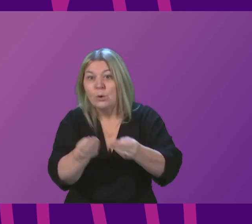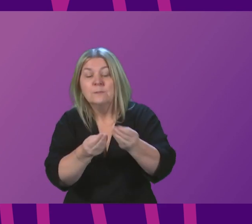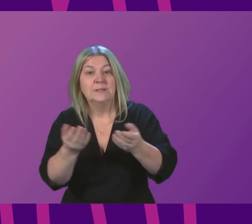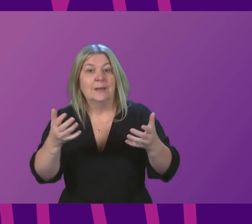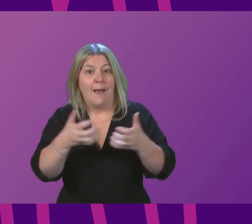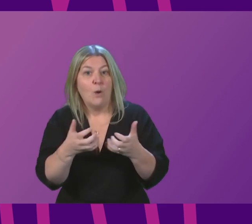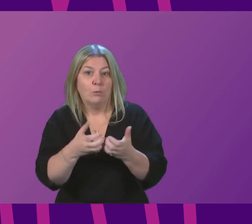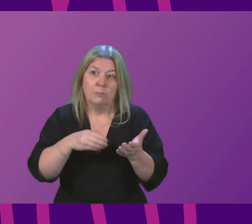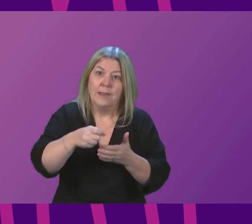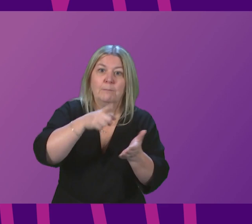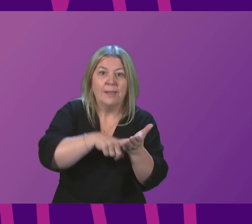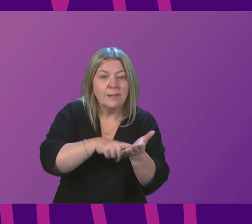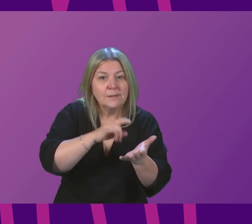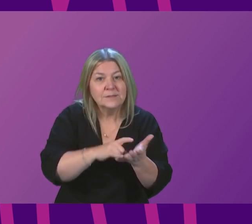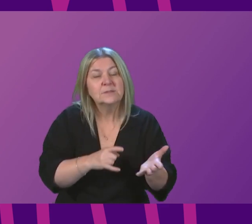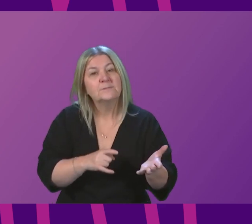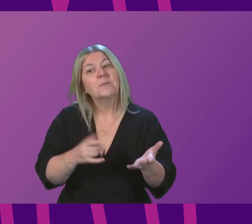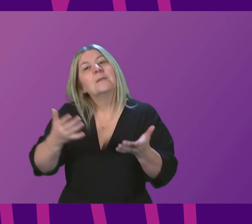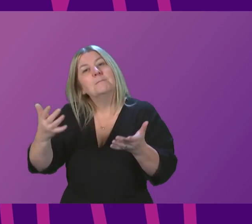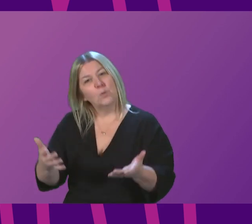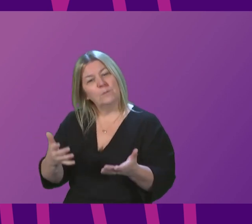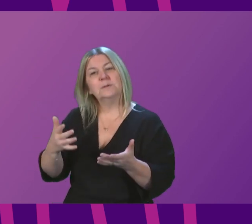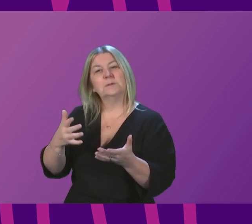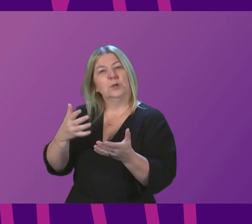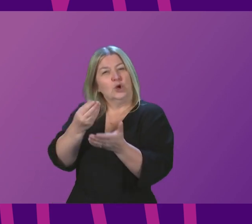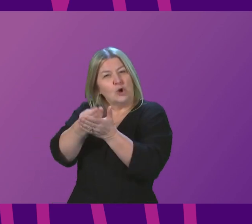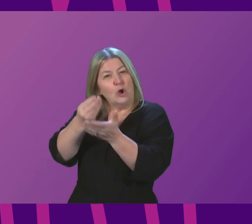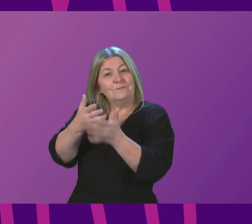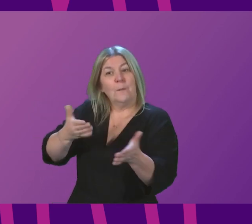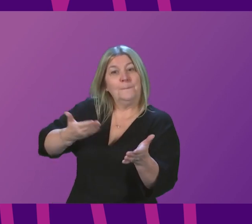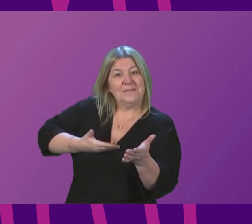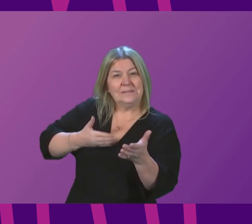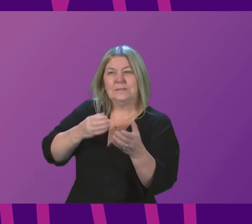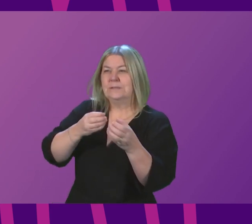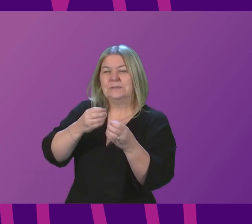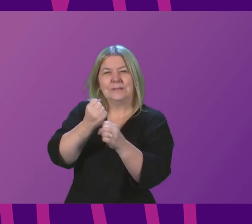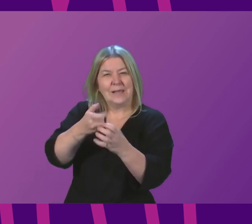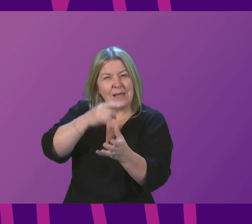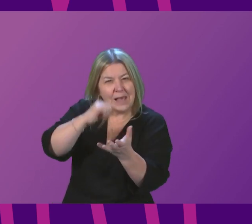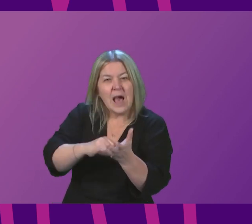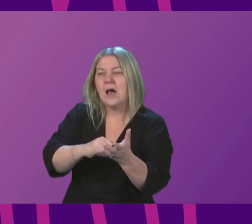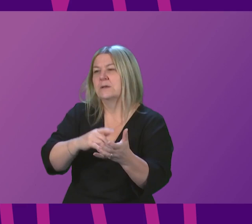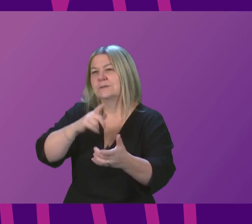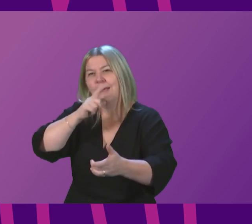Right now, levers over energy costs, 85 per cent of welfare spending, the minimum wage